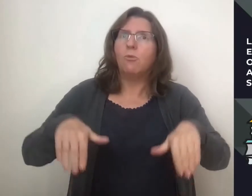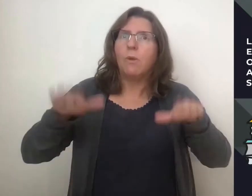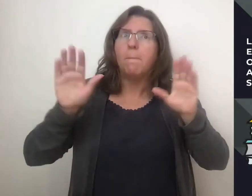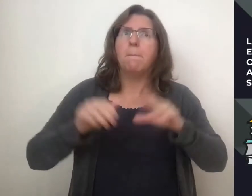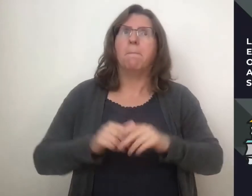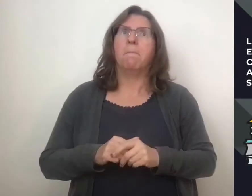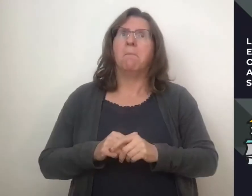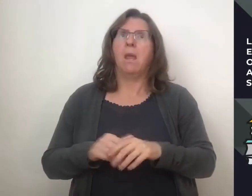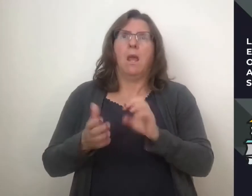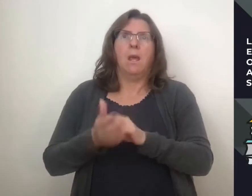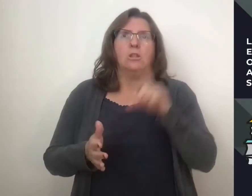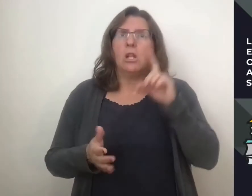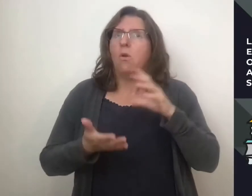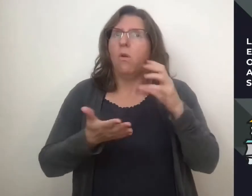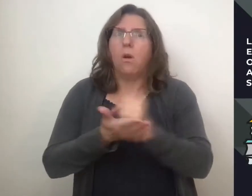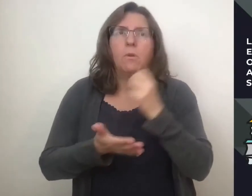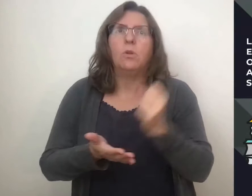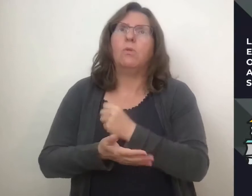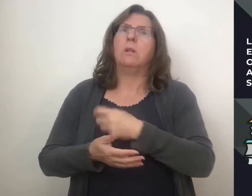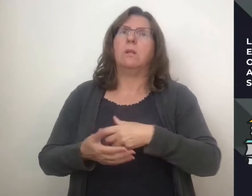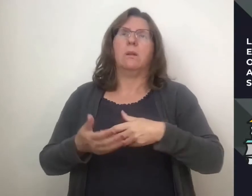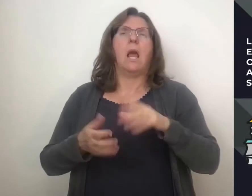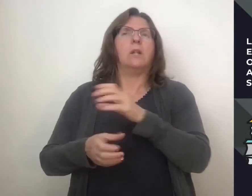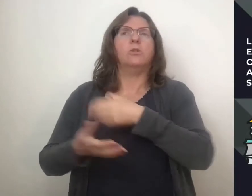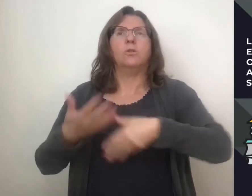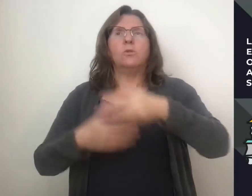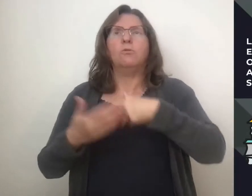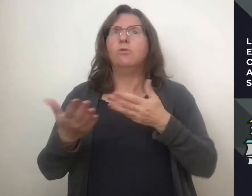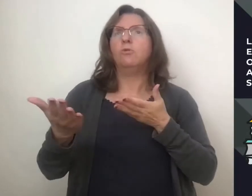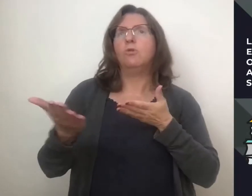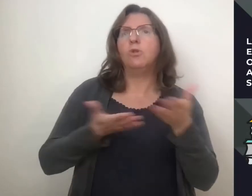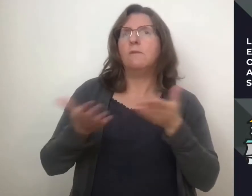There may be no educational opportunities for deaf children.